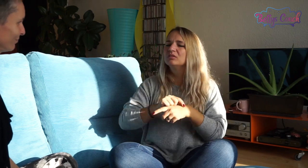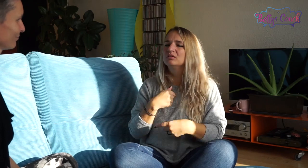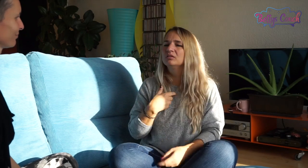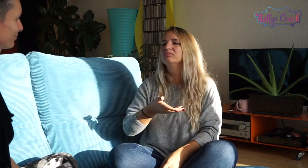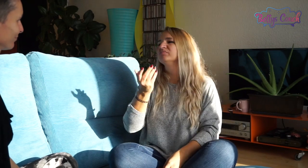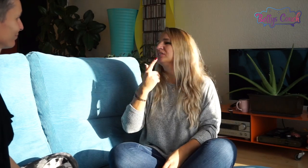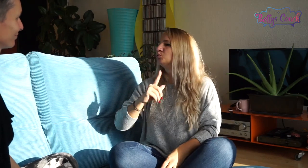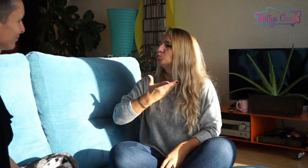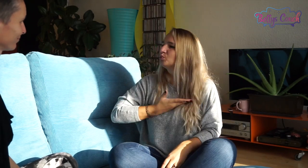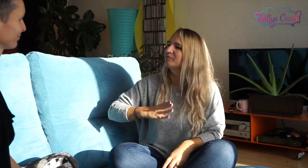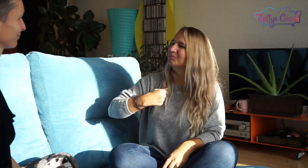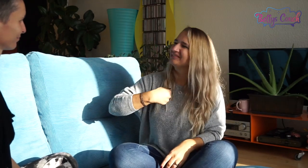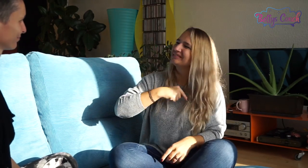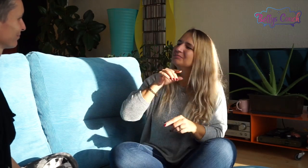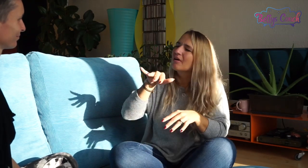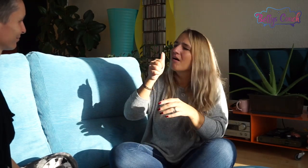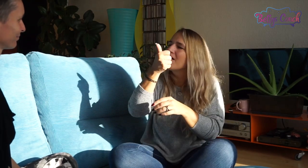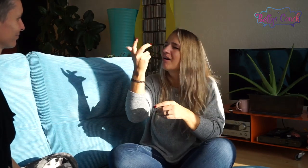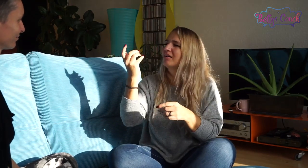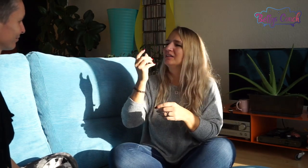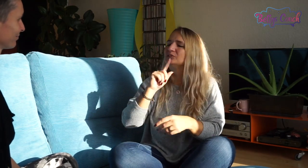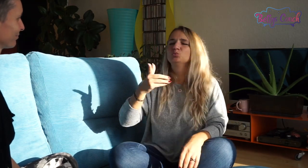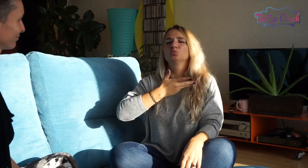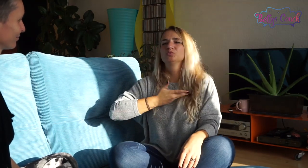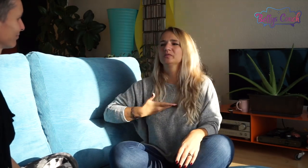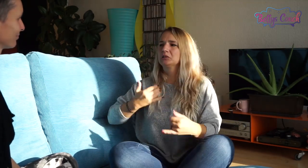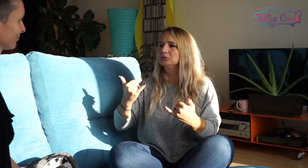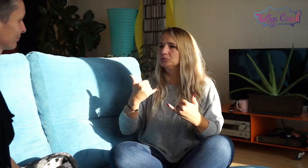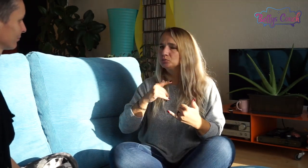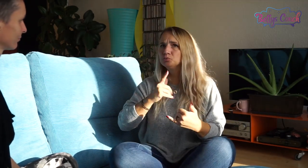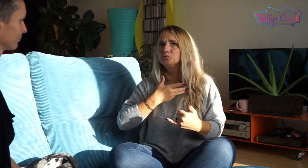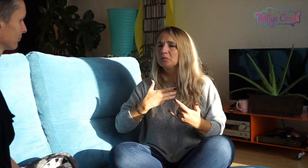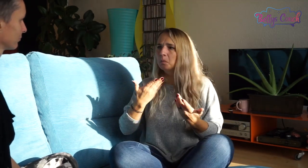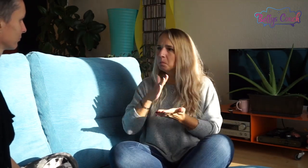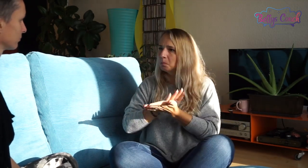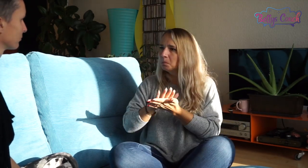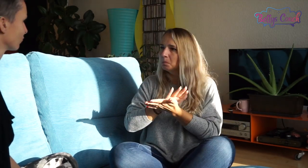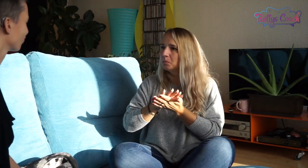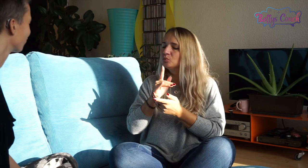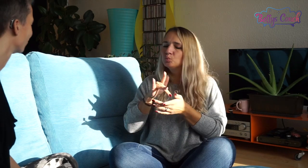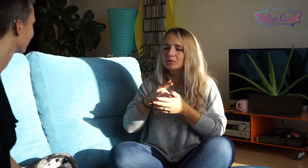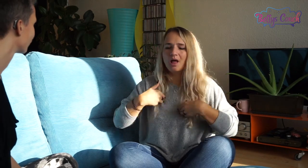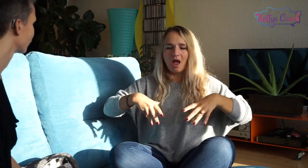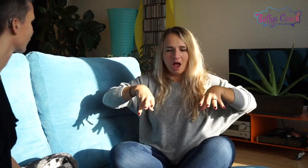I was often dissatisfied before my trip. I no longer have dissatisfaction.